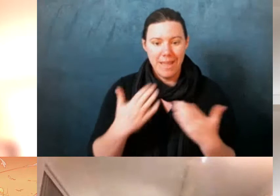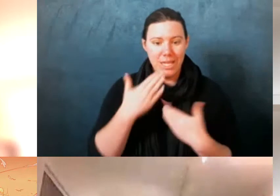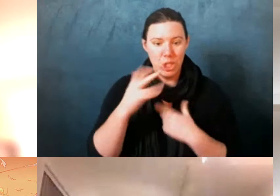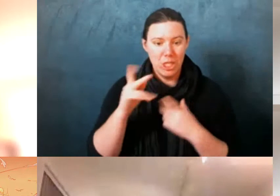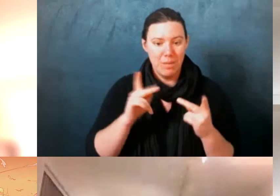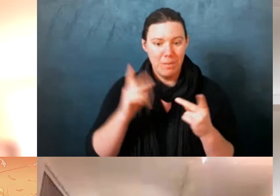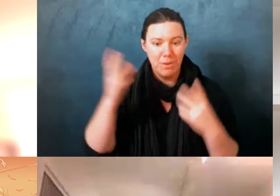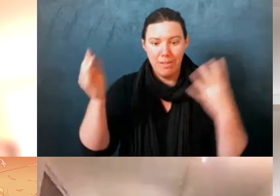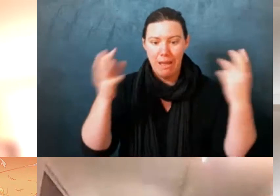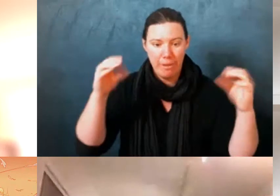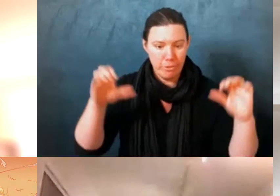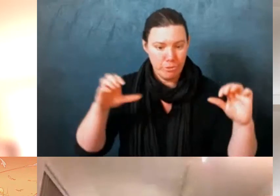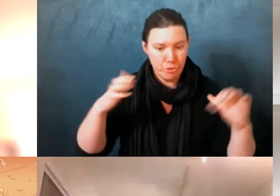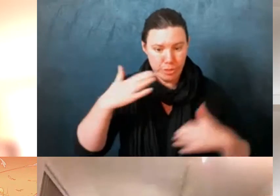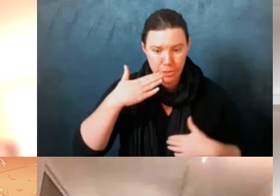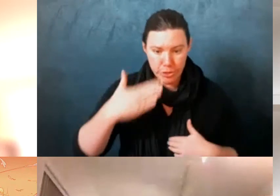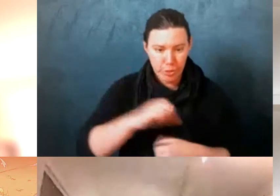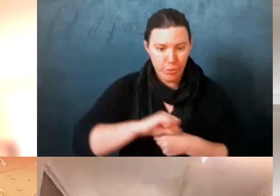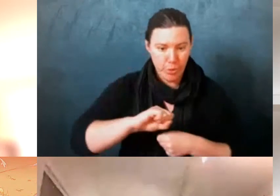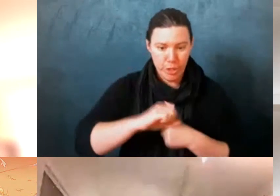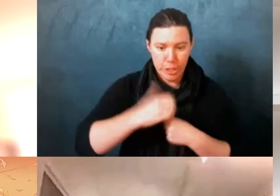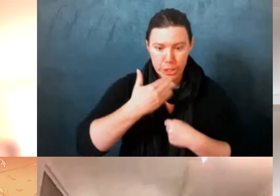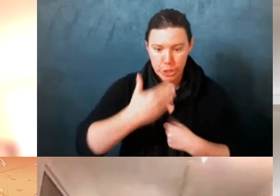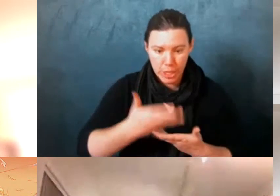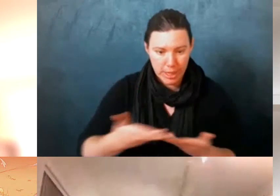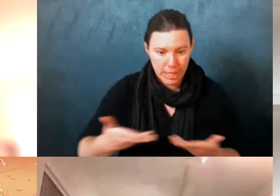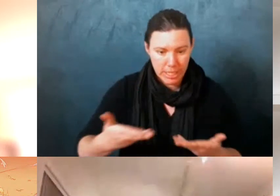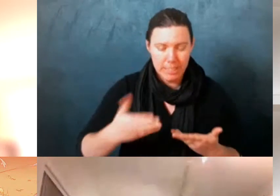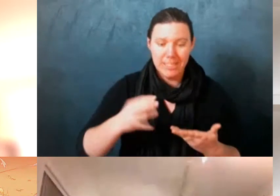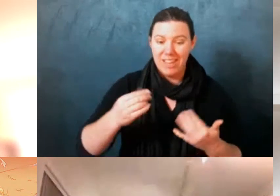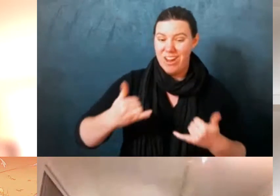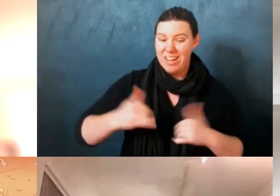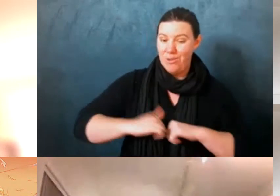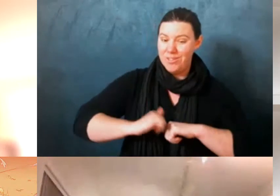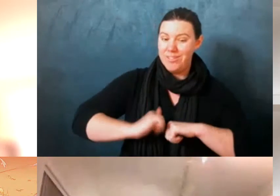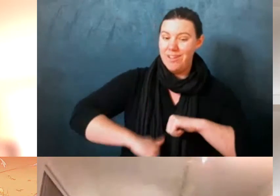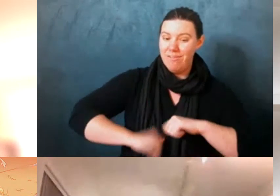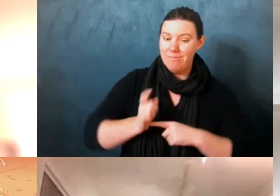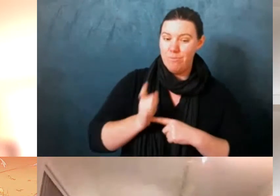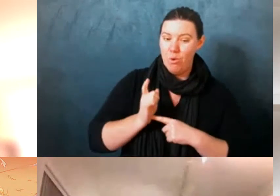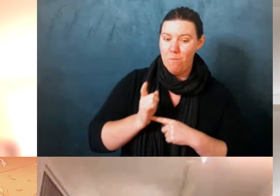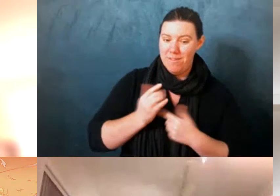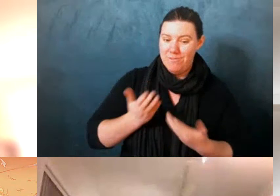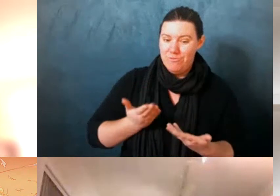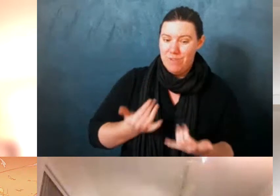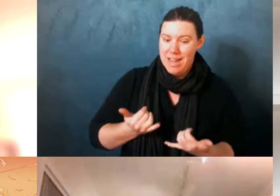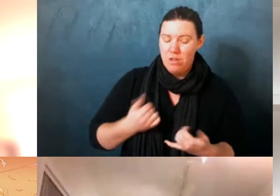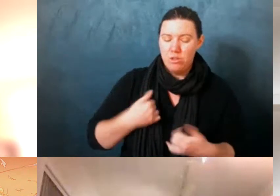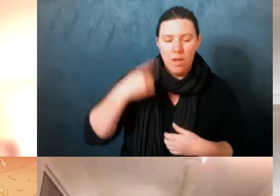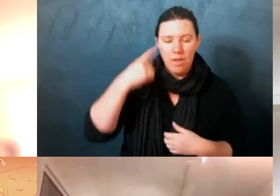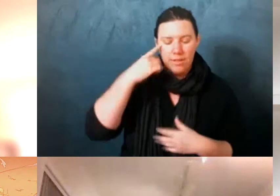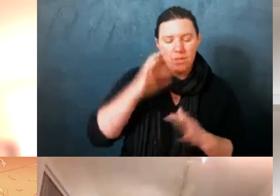that have done lot of really good things in a very tough time. So I think we would just be remiss if we didn't think of that.